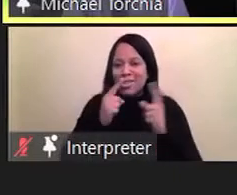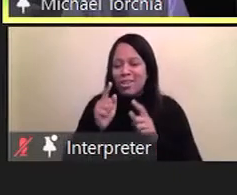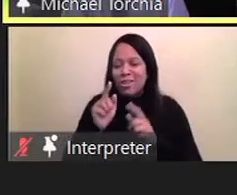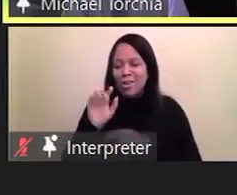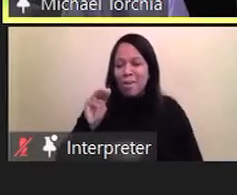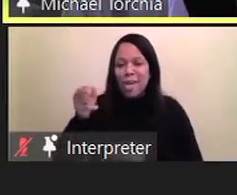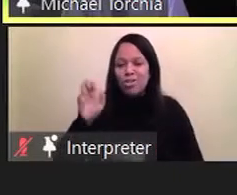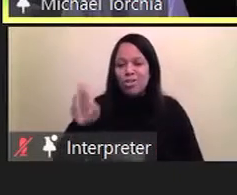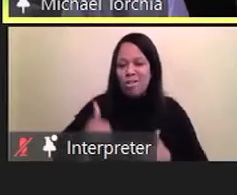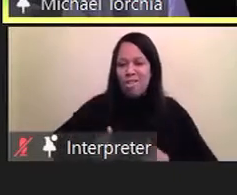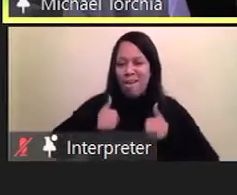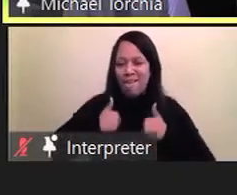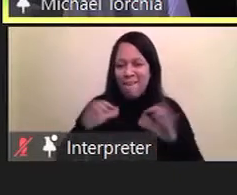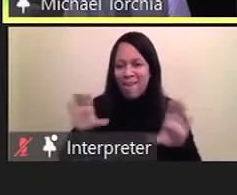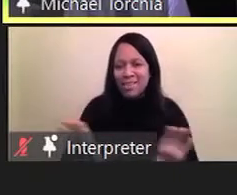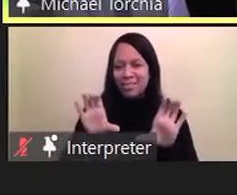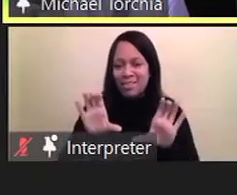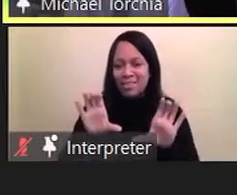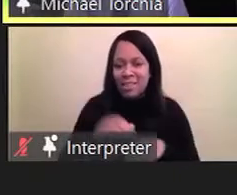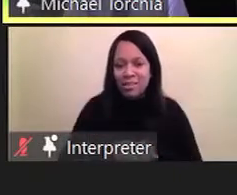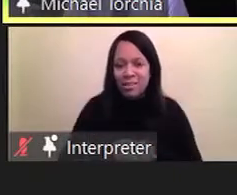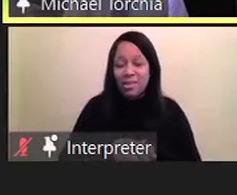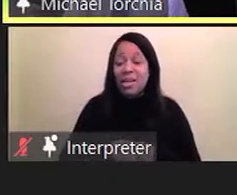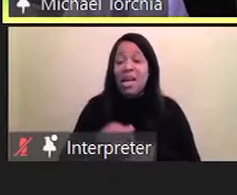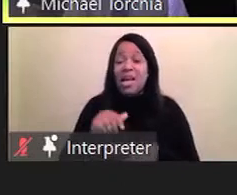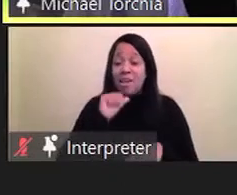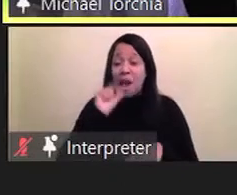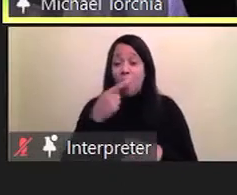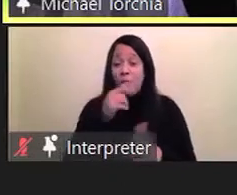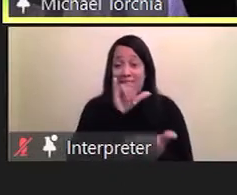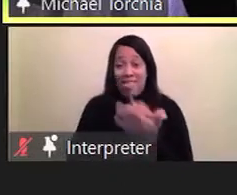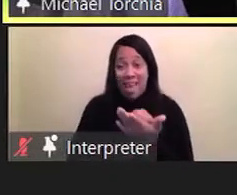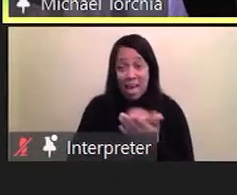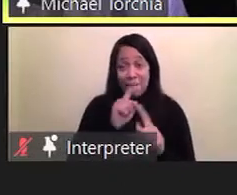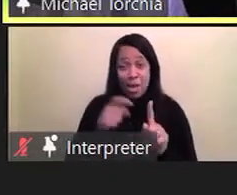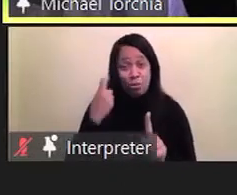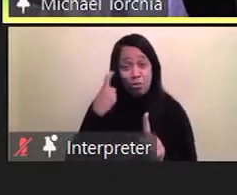Not only that, but that amendment that I talked about a minute ago in 2008--